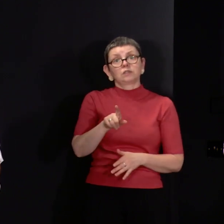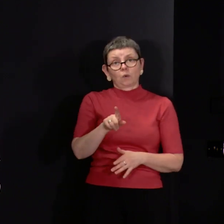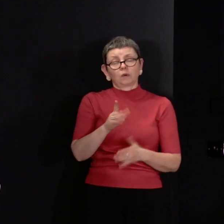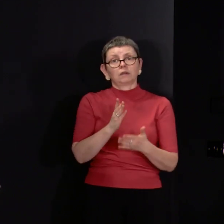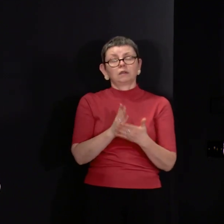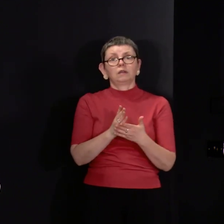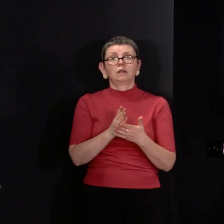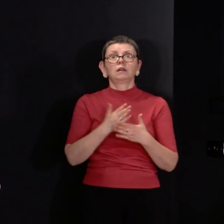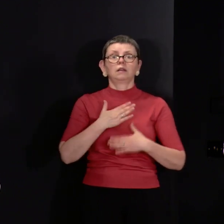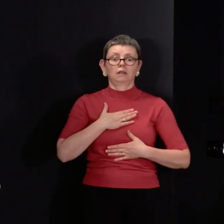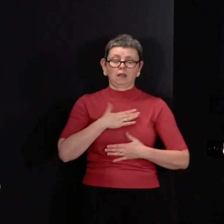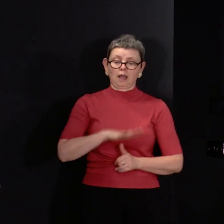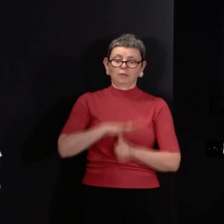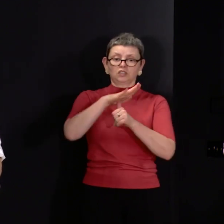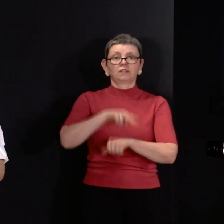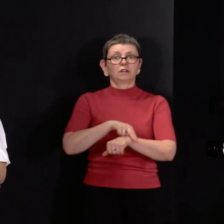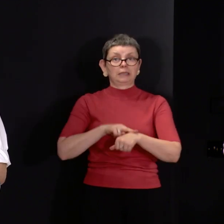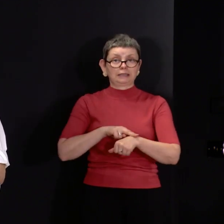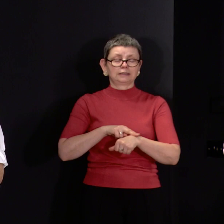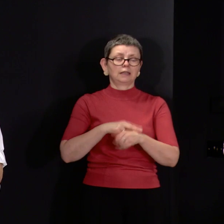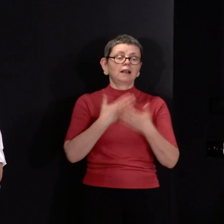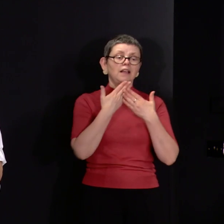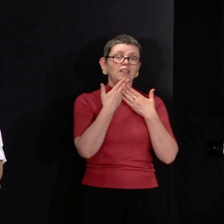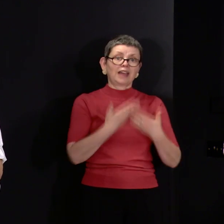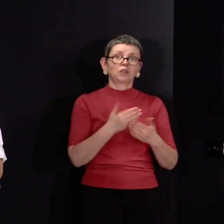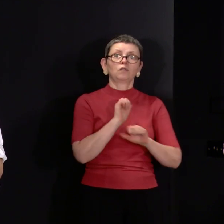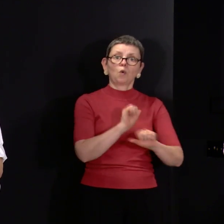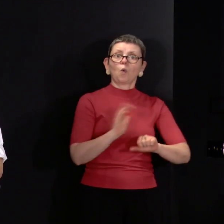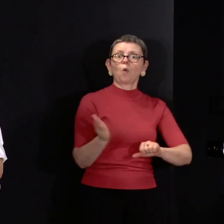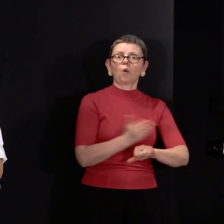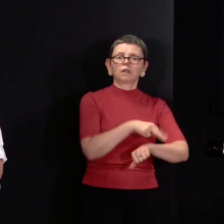as Chief Constable and my thanks for all that they are doing, and will continue to